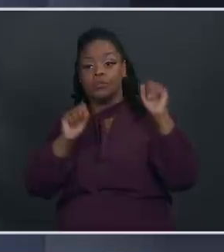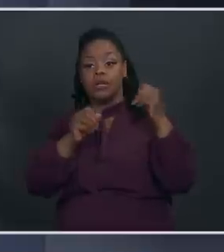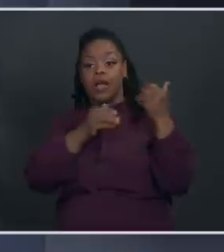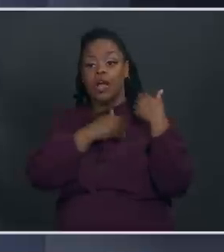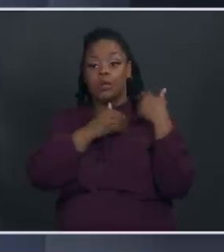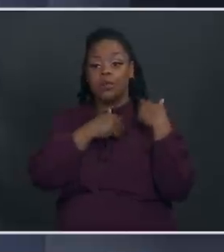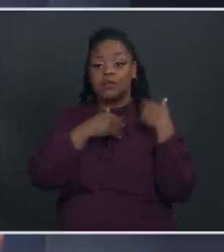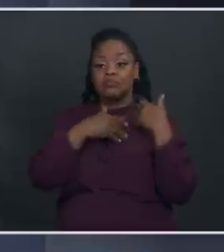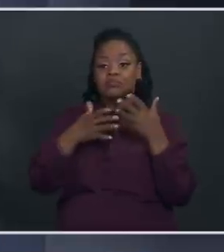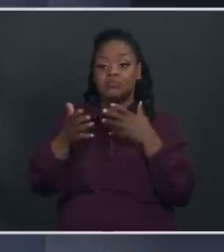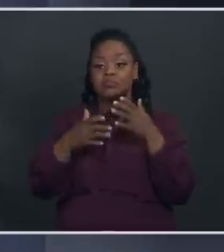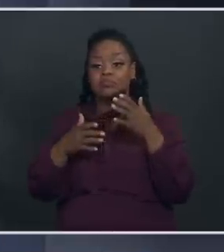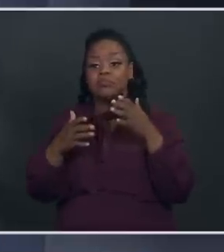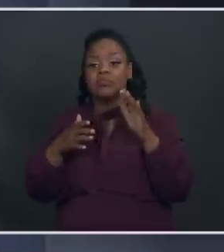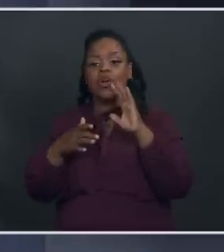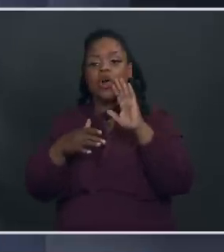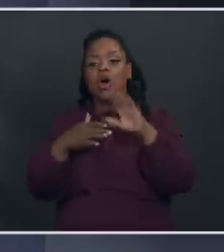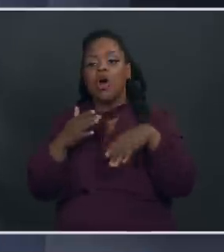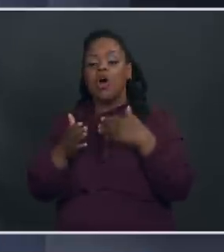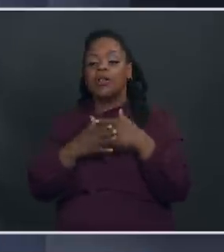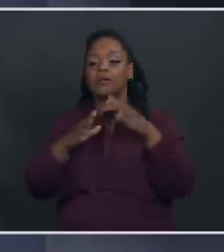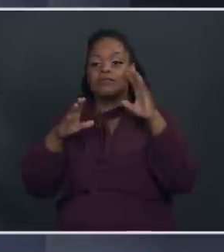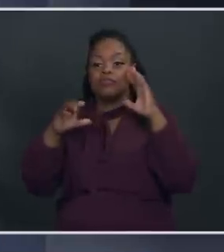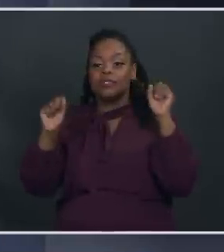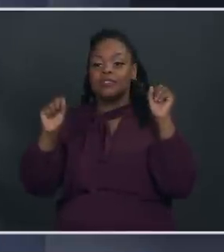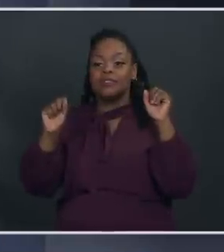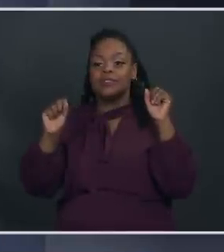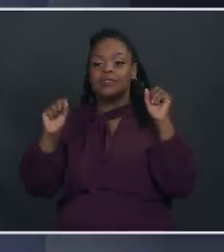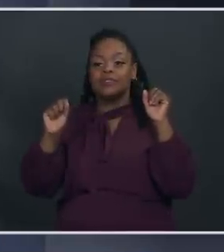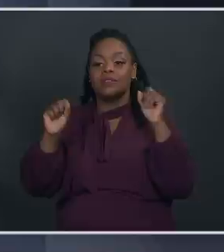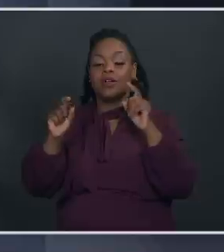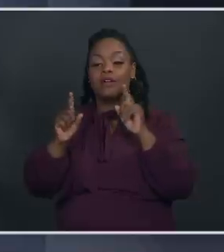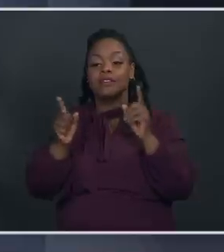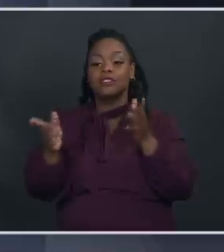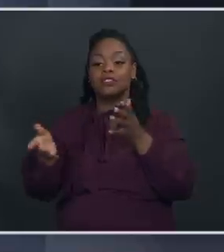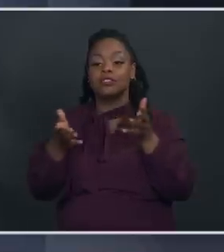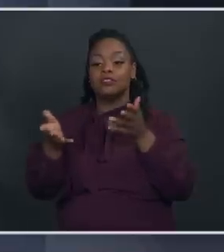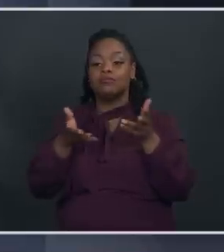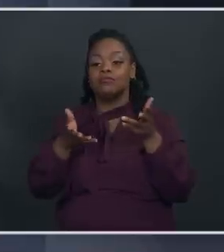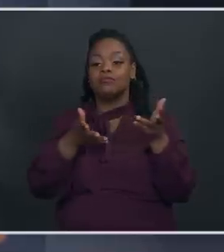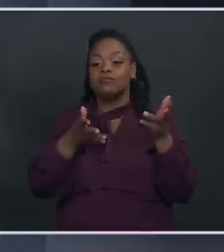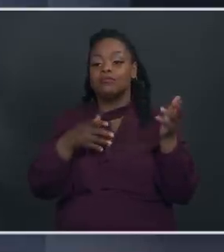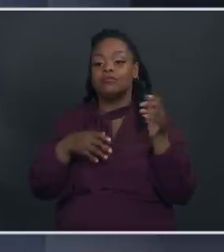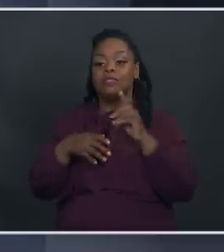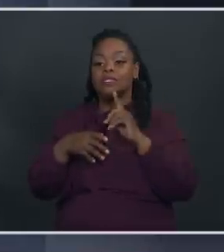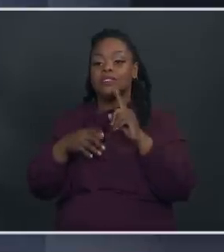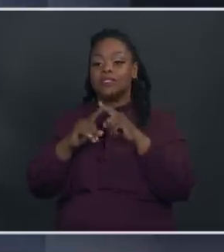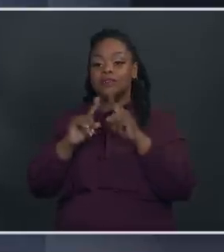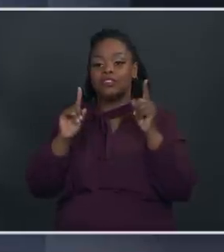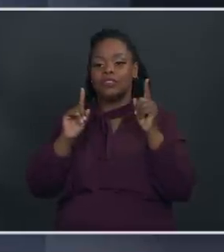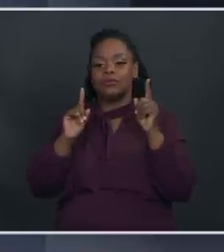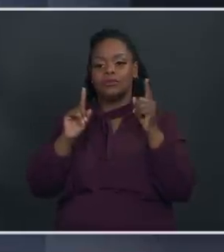In all of his conversations that he's been having with members about the recovery plan, he has --